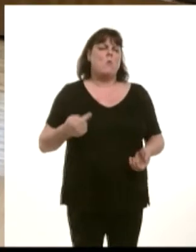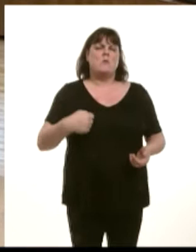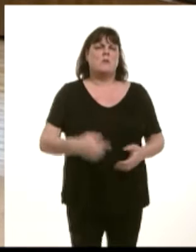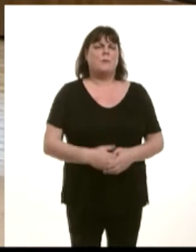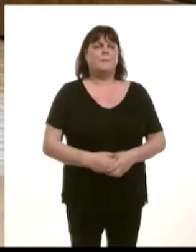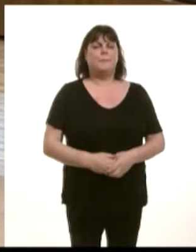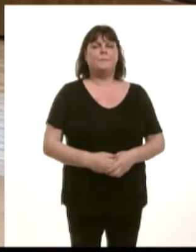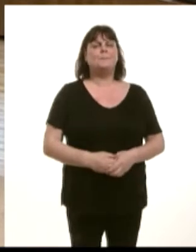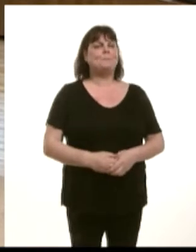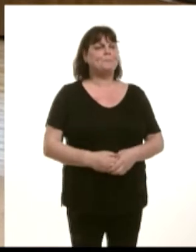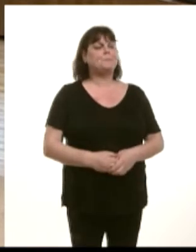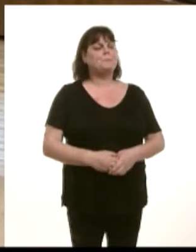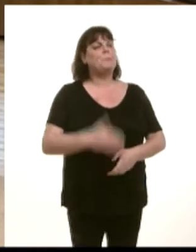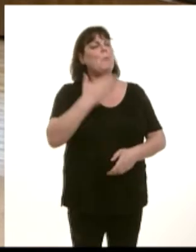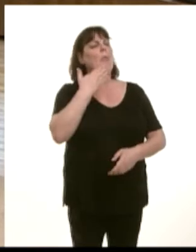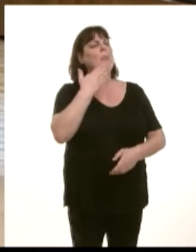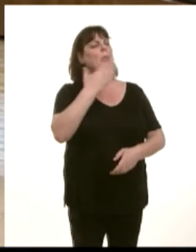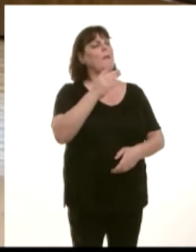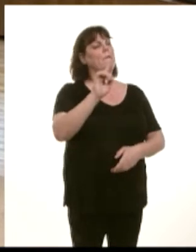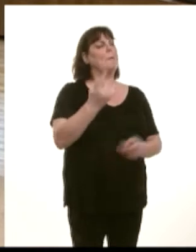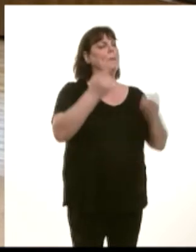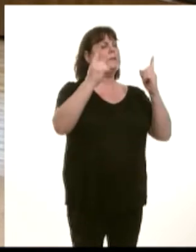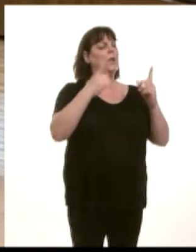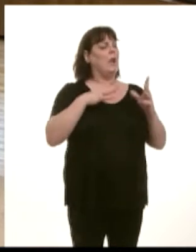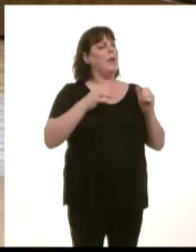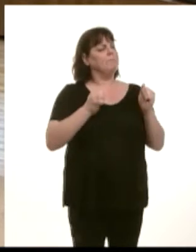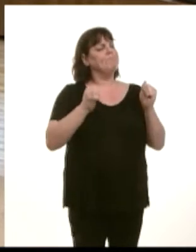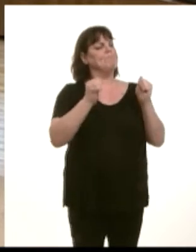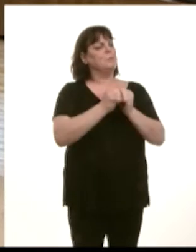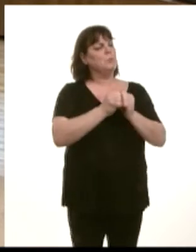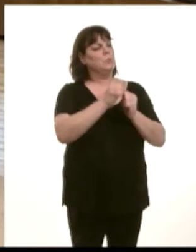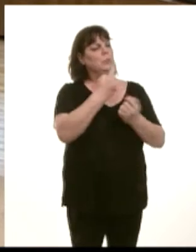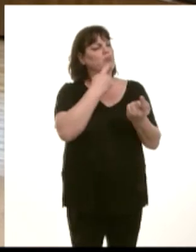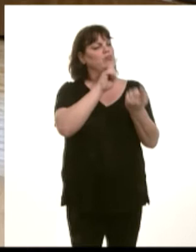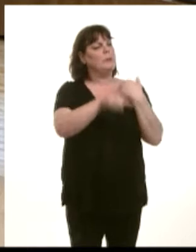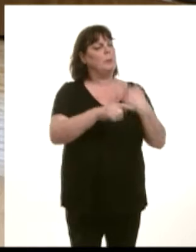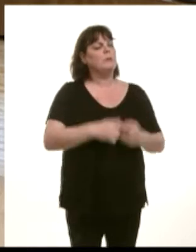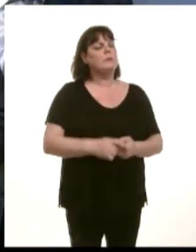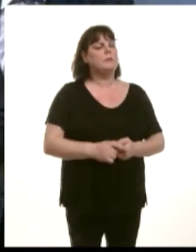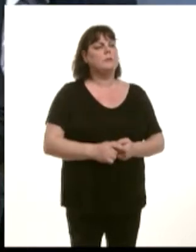I endorse—and hopefully stand shoulder to shoulder with you—the sentiments that you’ve expressed in your answer to me on the first question.